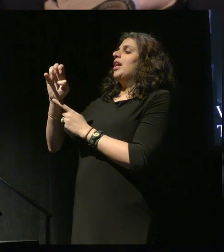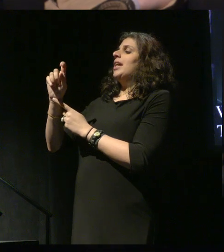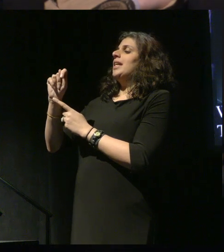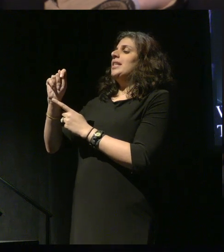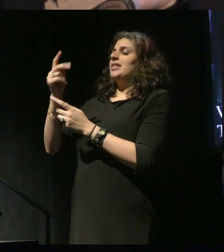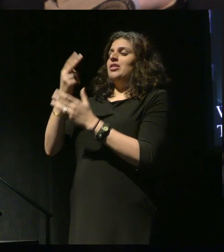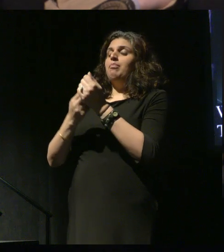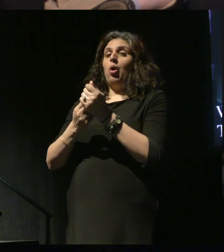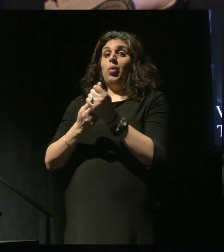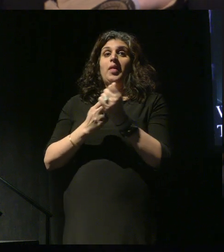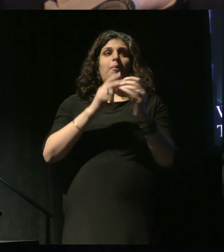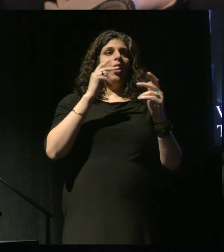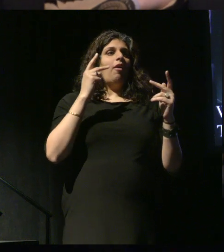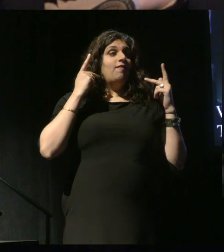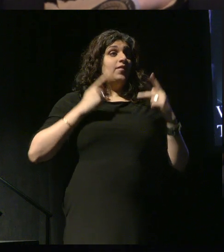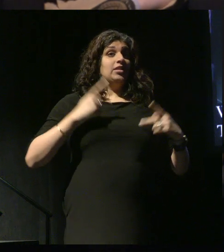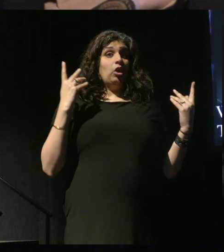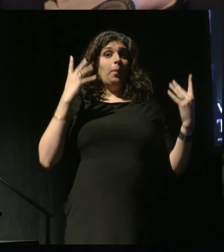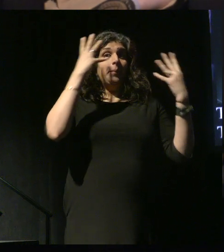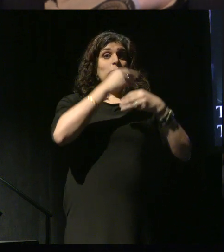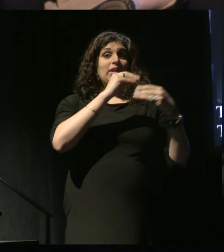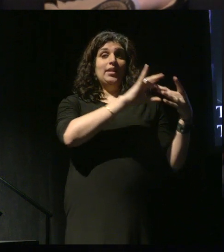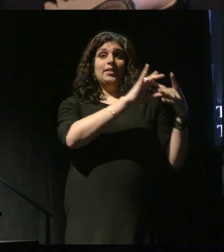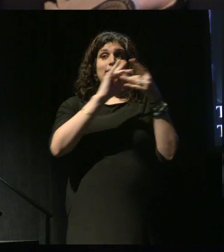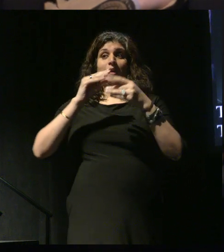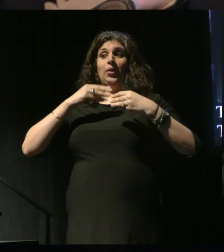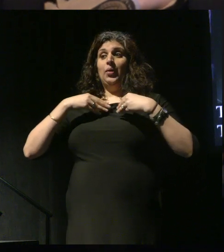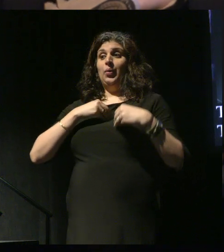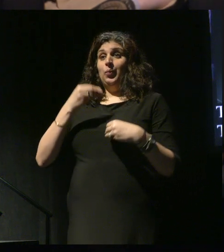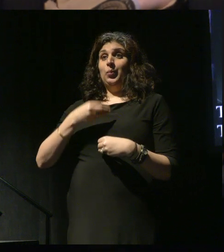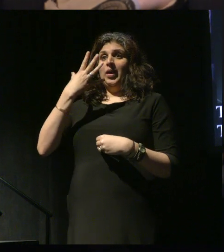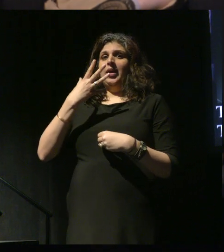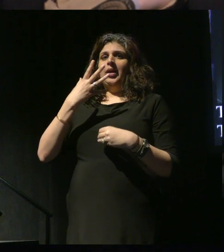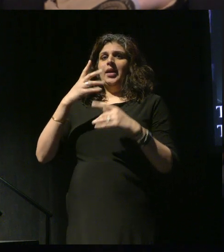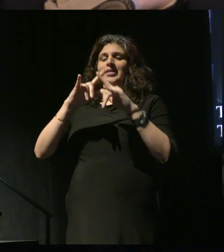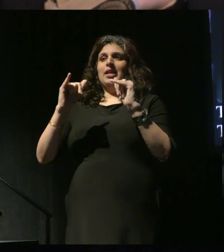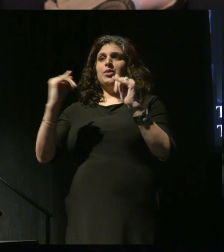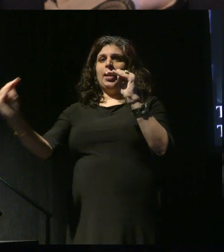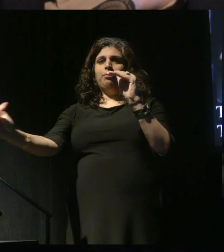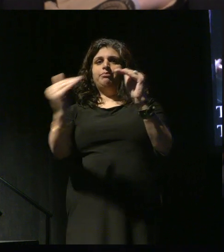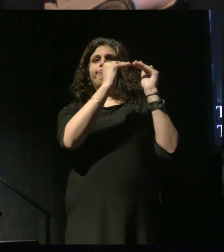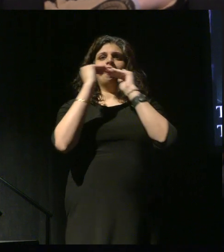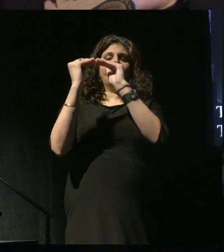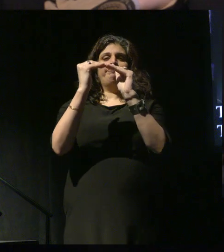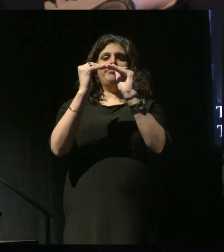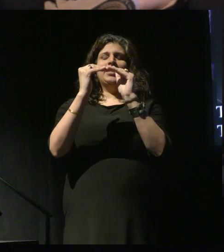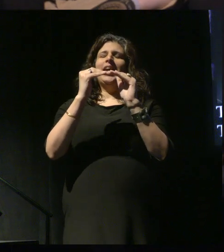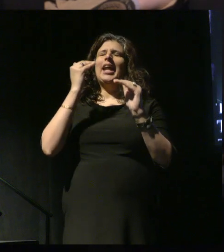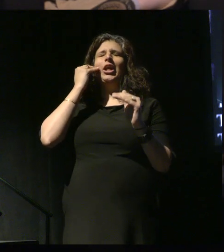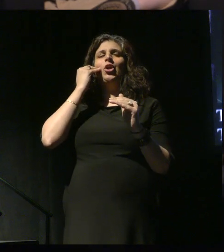to whiteness while also invoking justice, then I knew that I had a framework for the book.